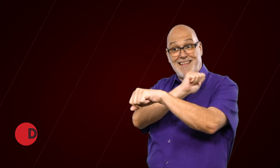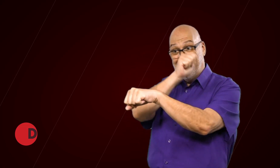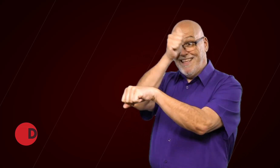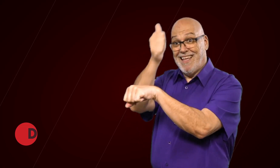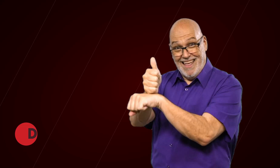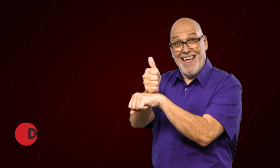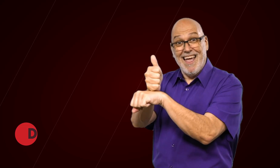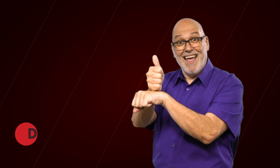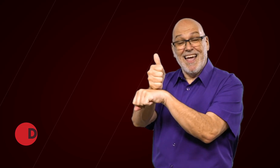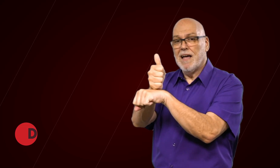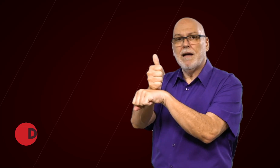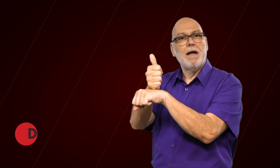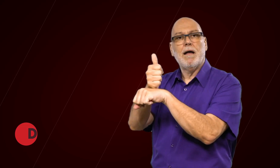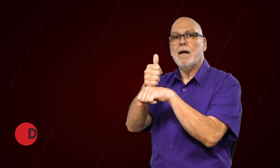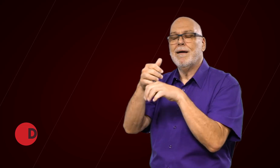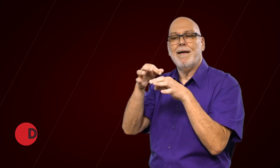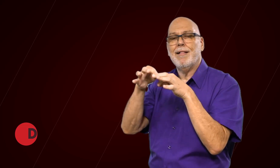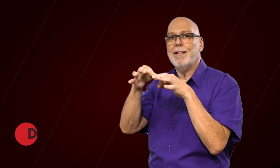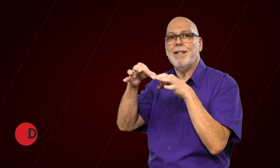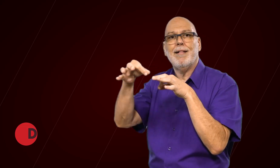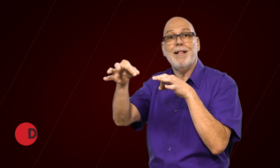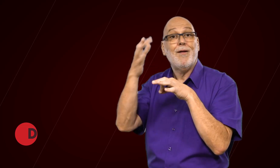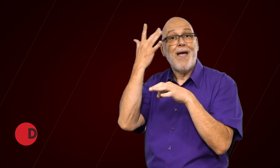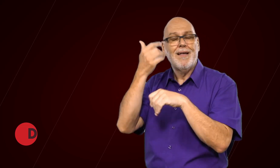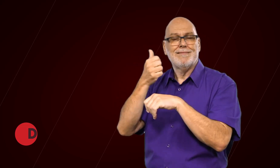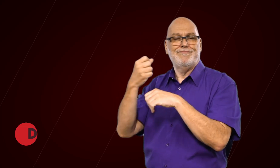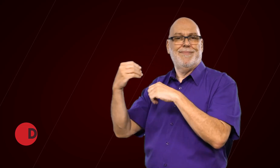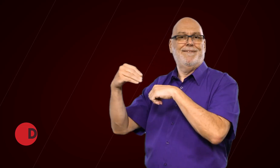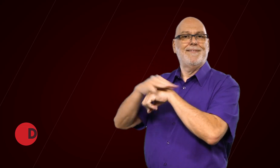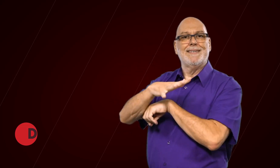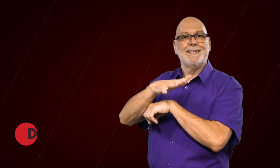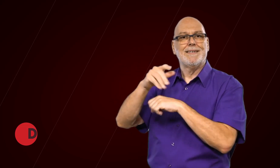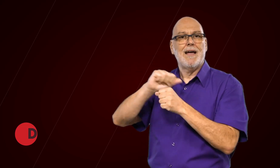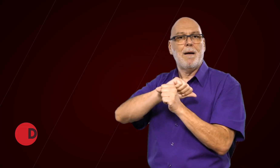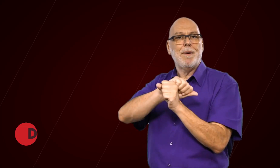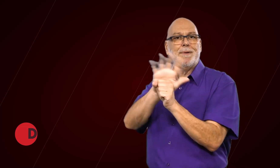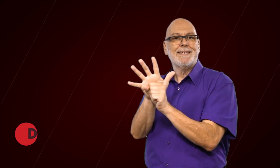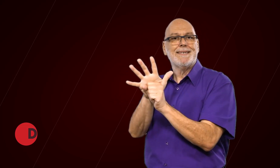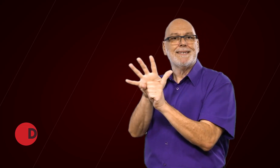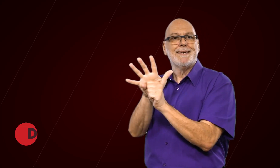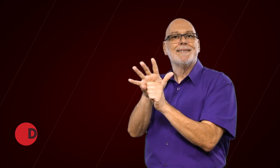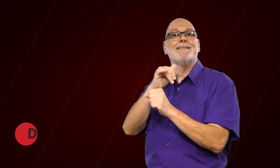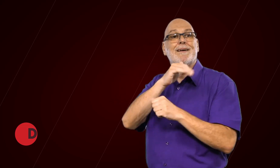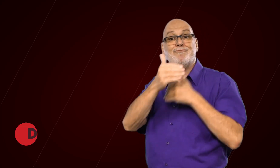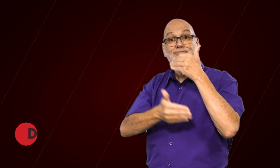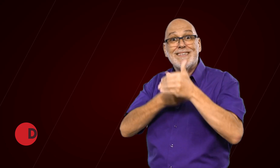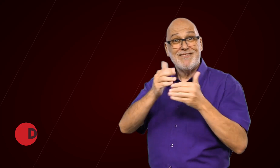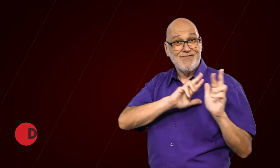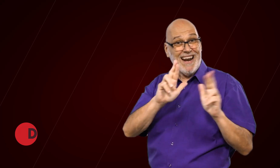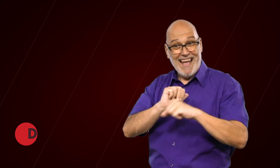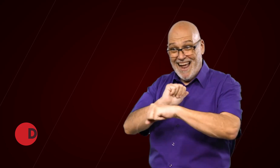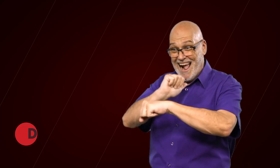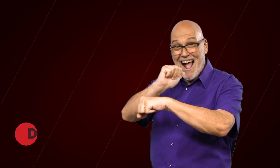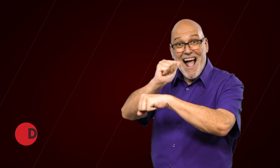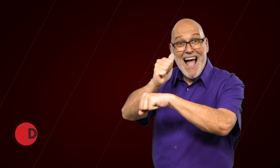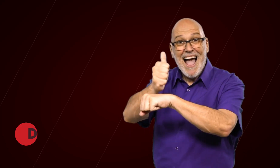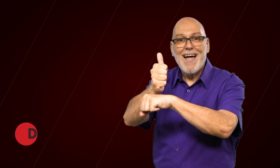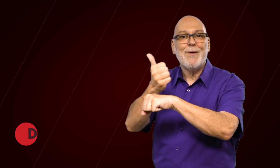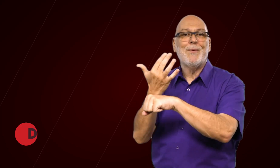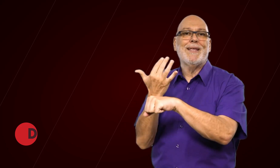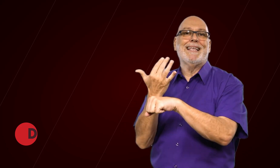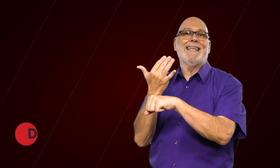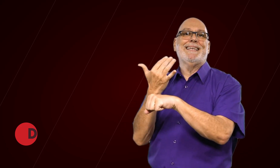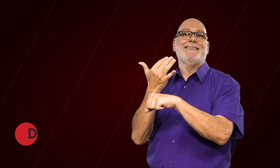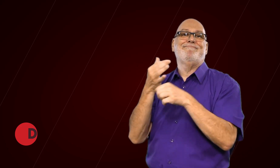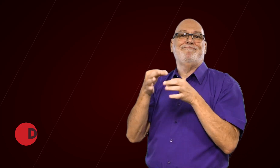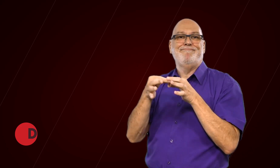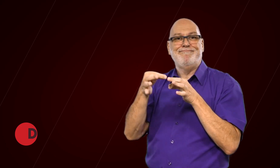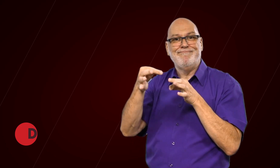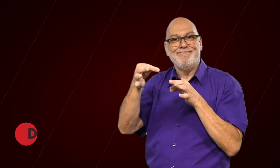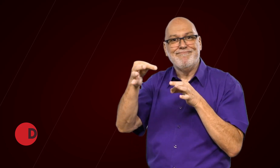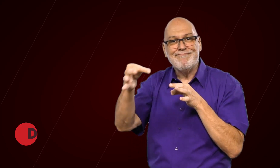delayed and blamed it on the pandemic which delayed the procurement process to